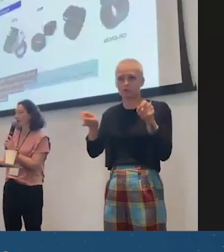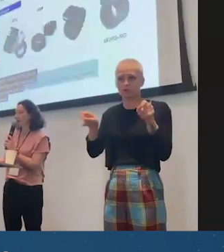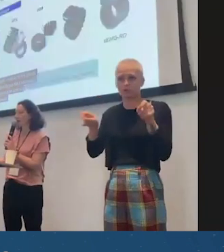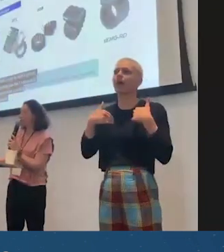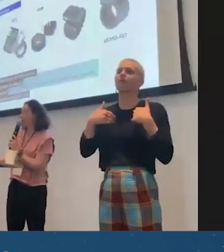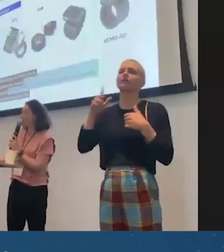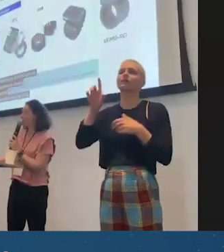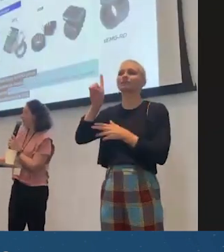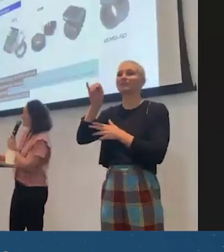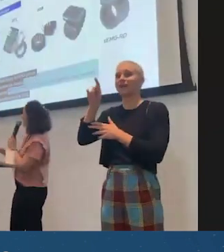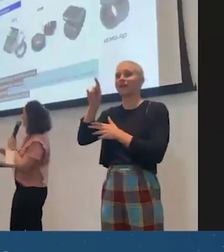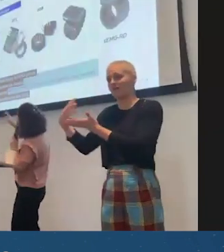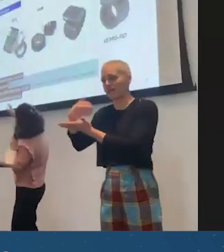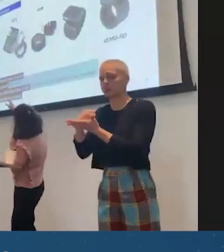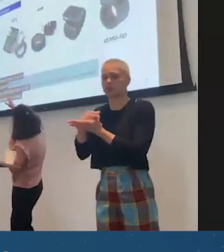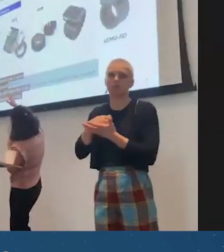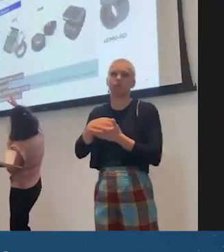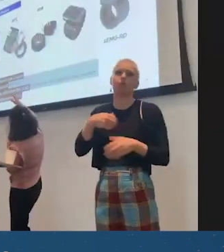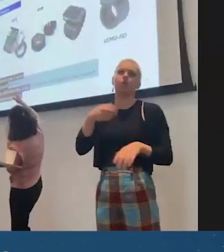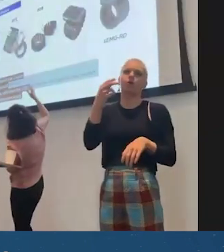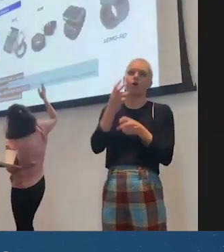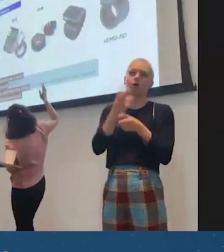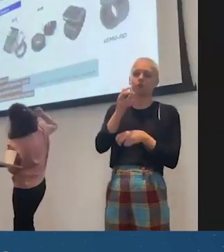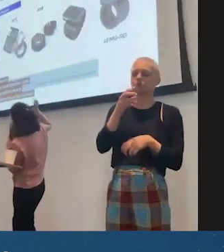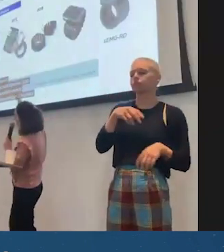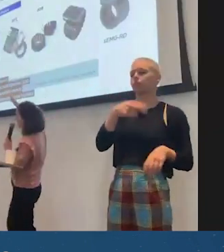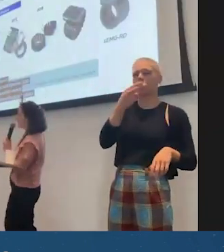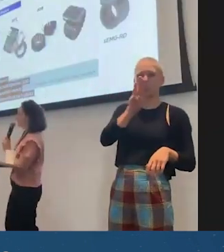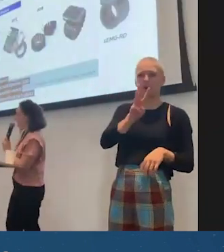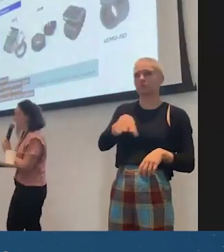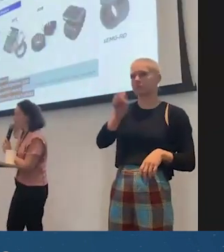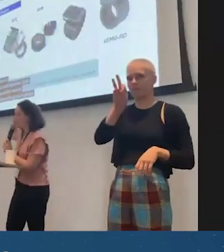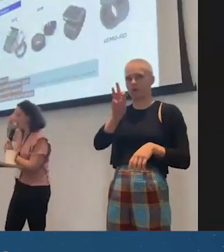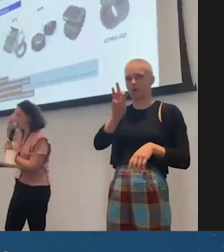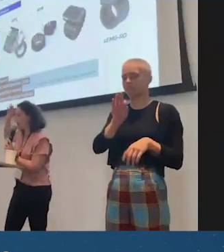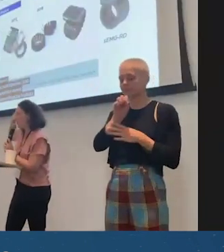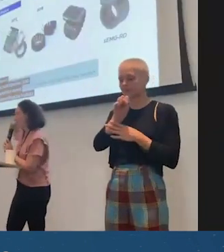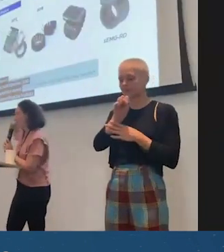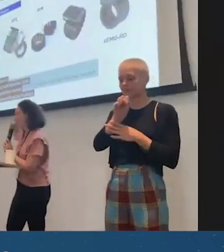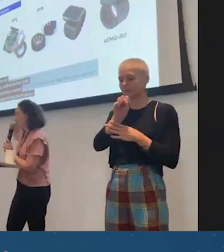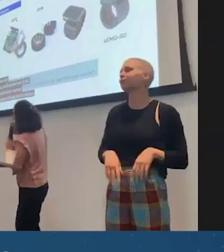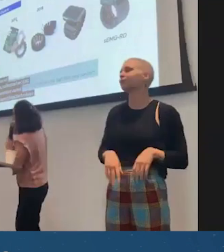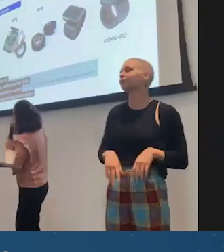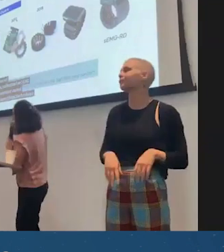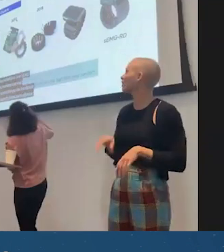So this shows-- and all of this is referenced in the paper. So you can read more about it.